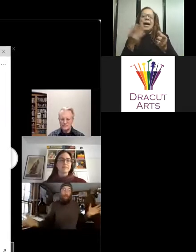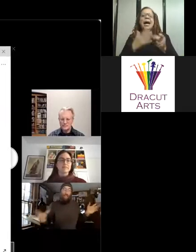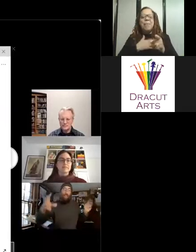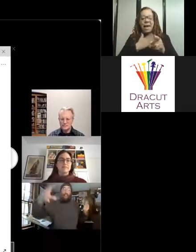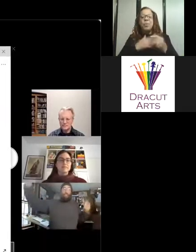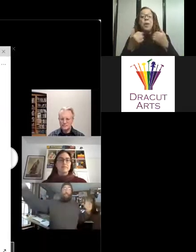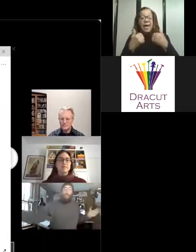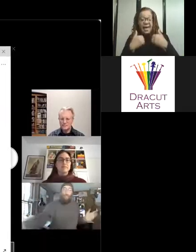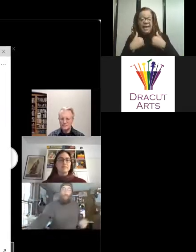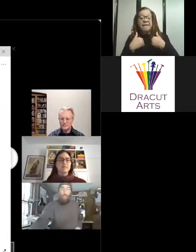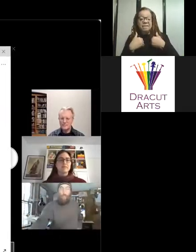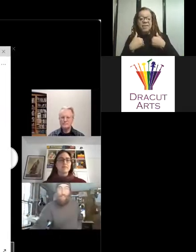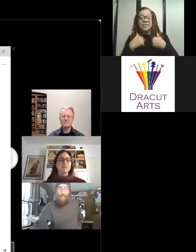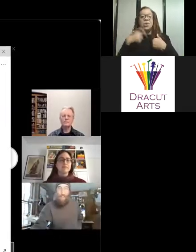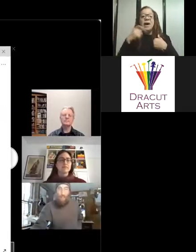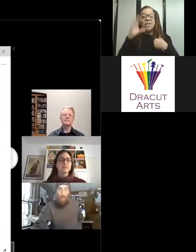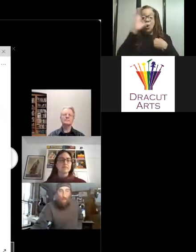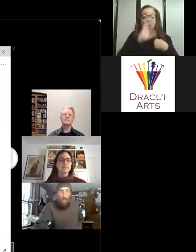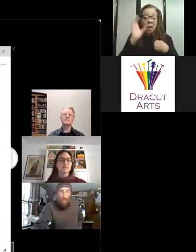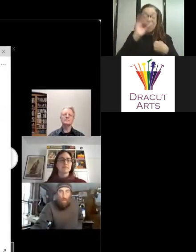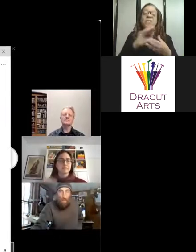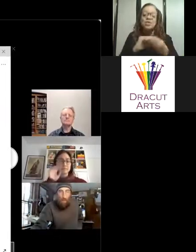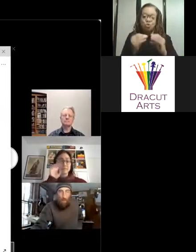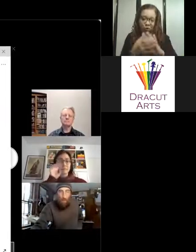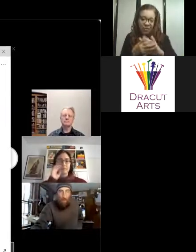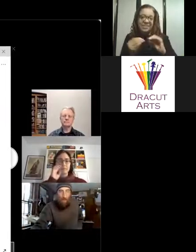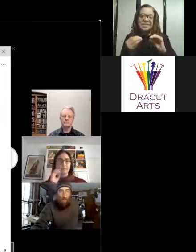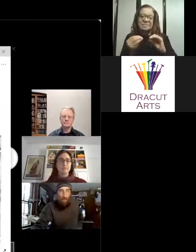because then I have to go looking for stories and we find photos like this.